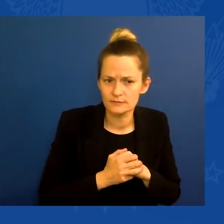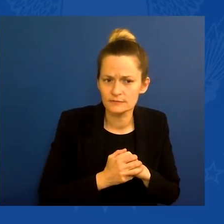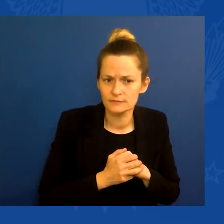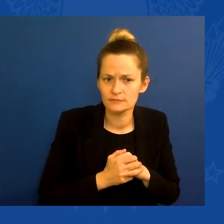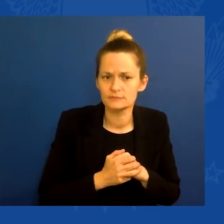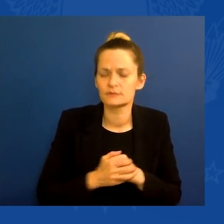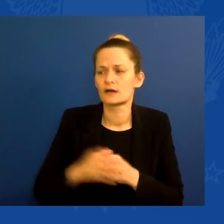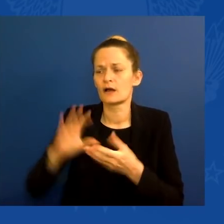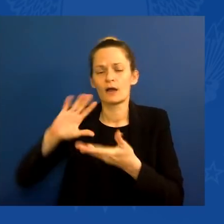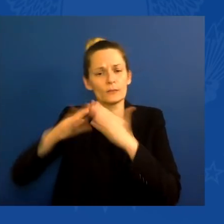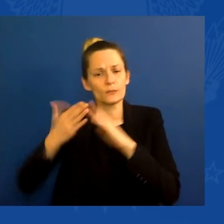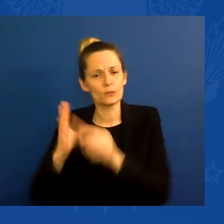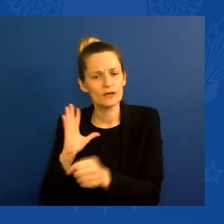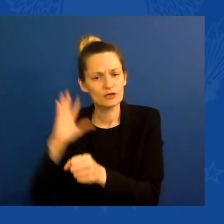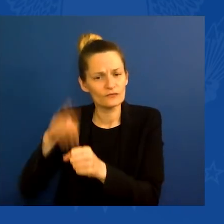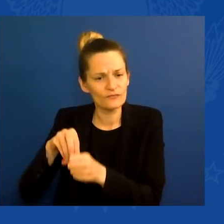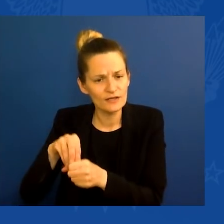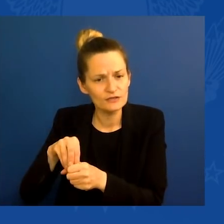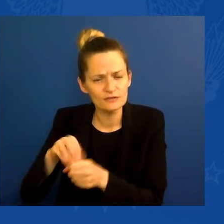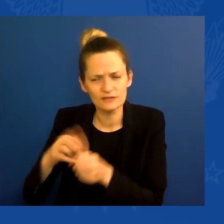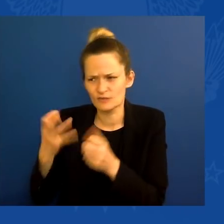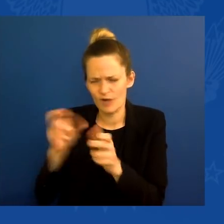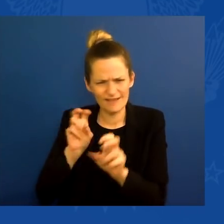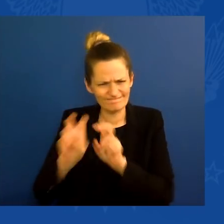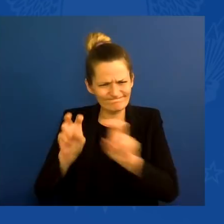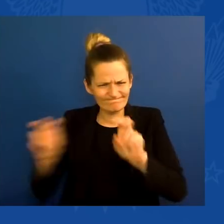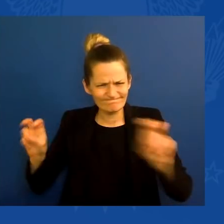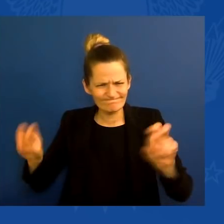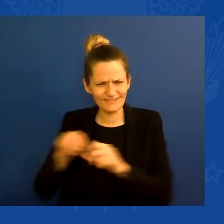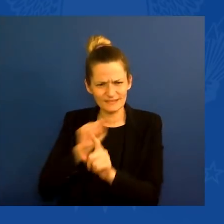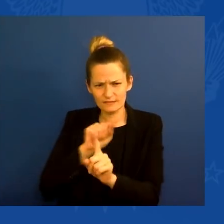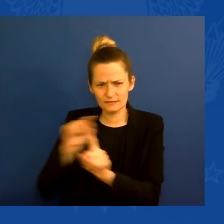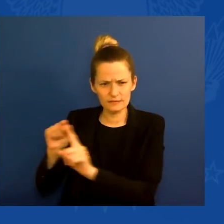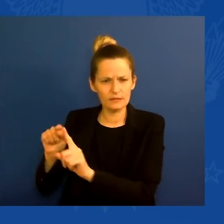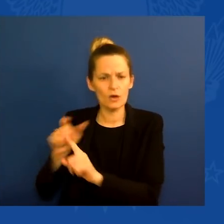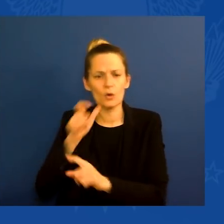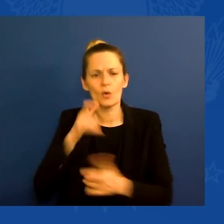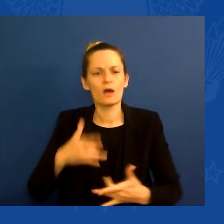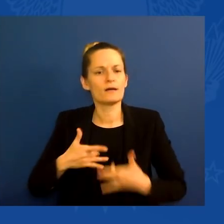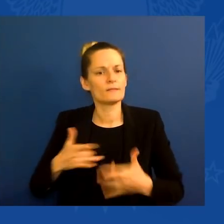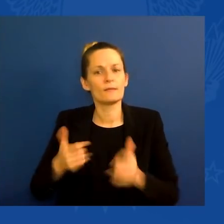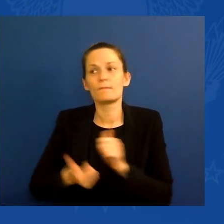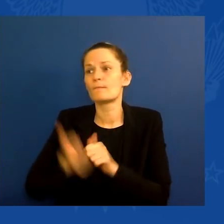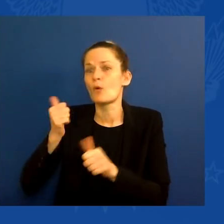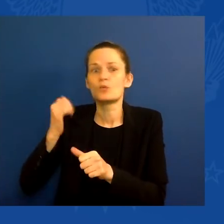who are most likely to commit gun crimes or become the victims of gun crimes and intervene